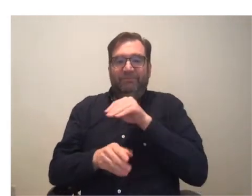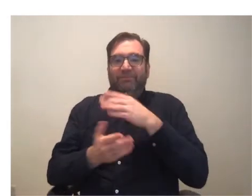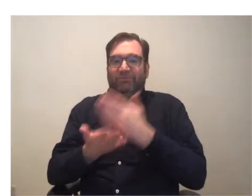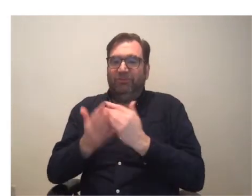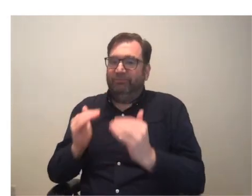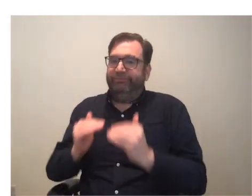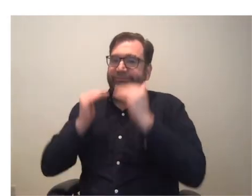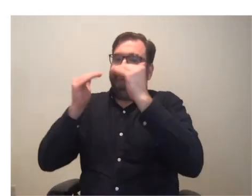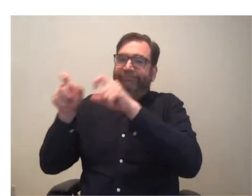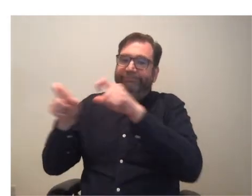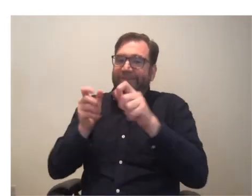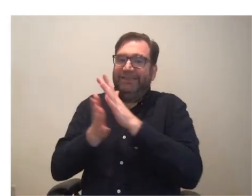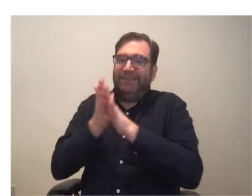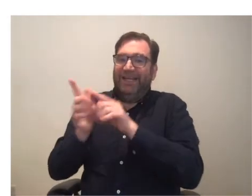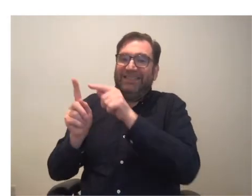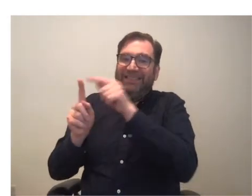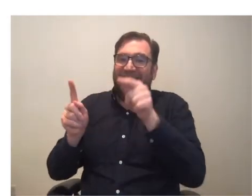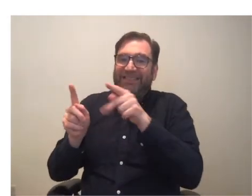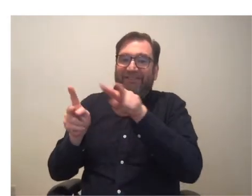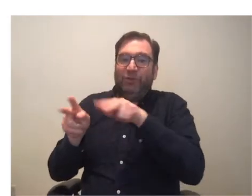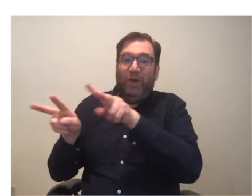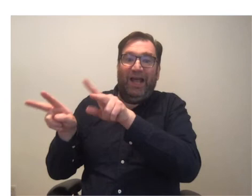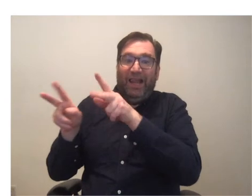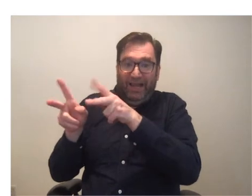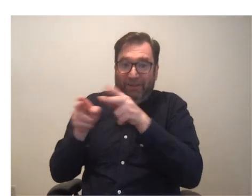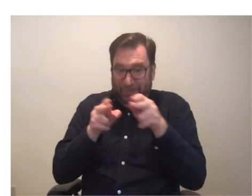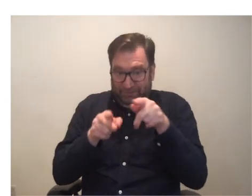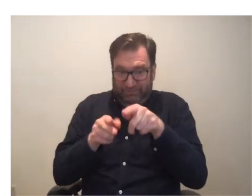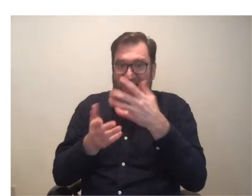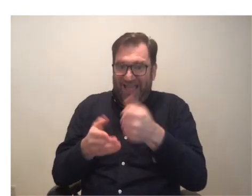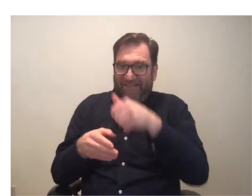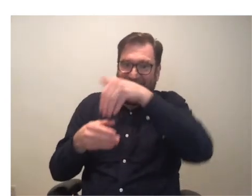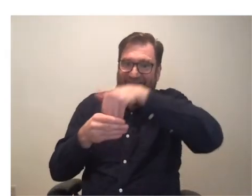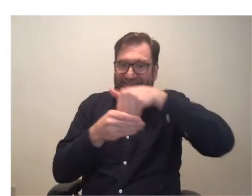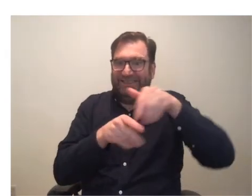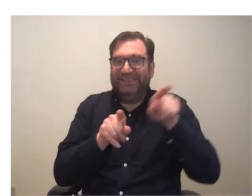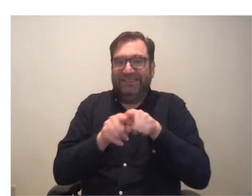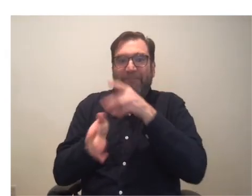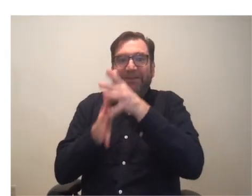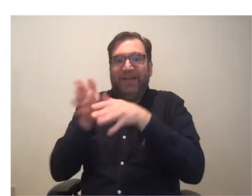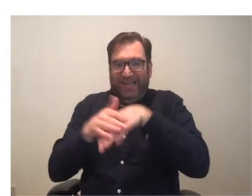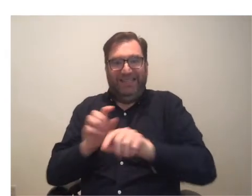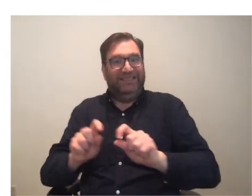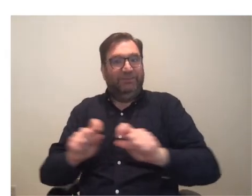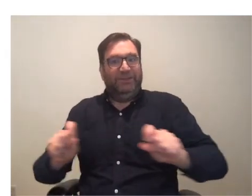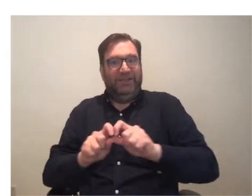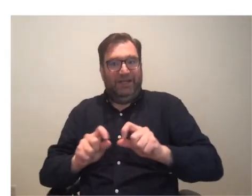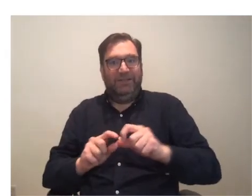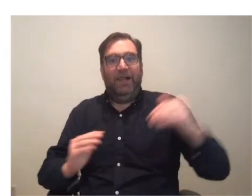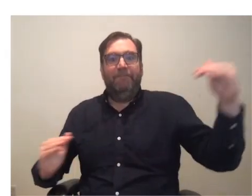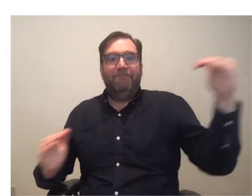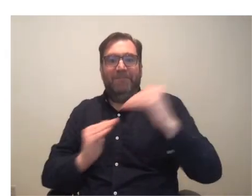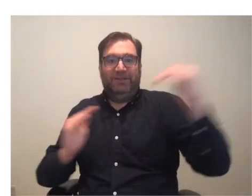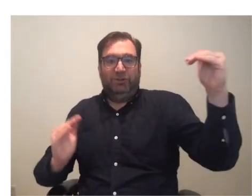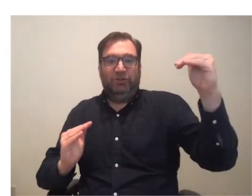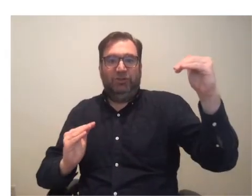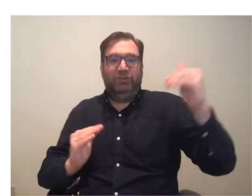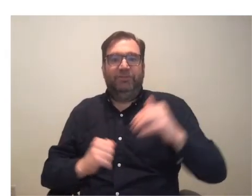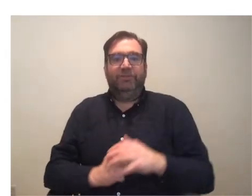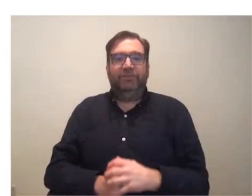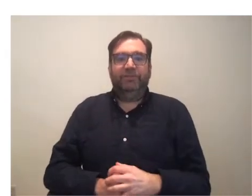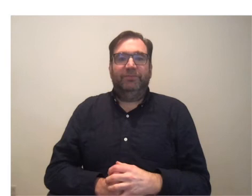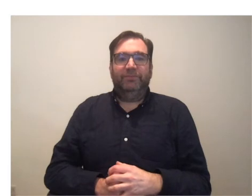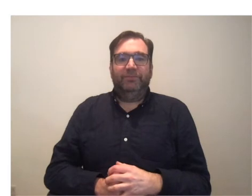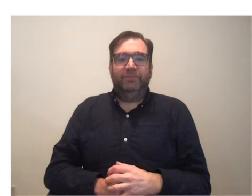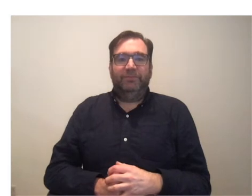we retrieve the highest ranked continuous BSL-1K sentence video clips which contain the corresponding word in the subtitle.